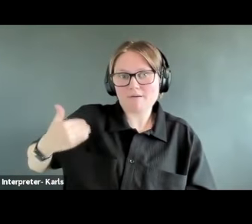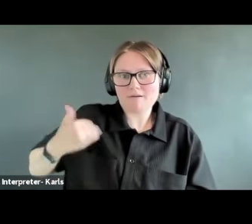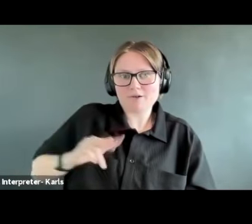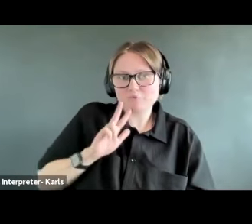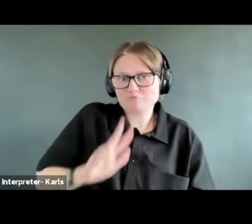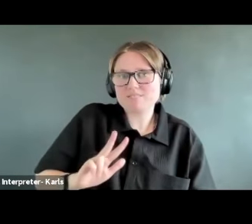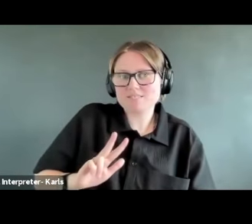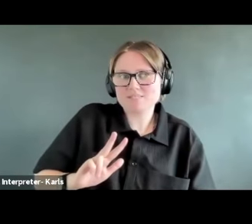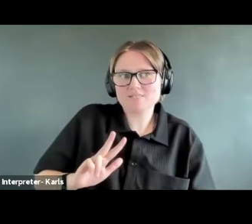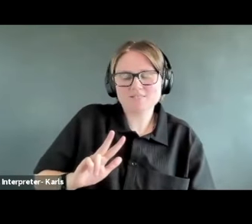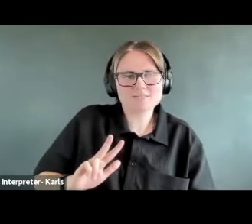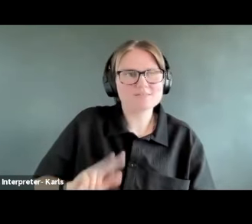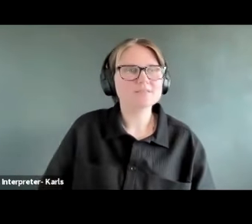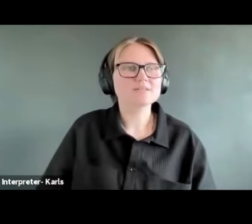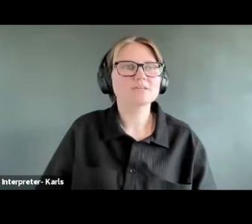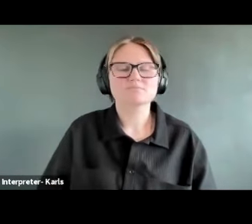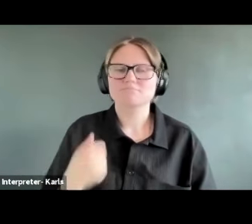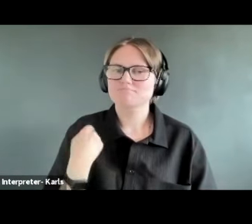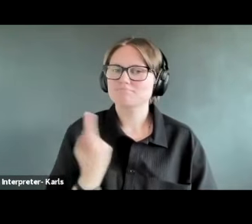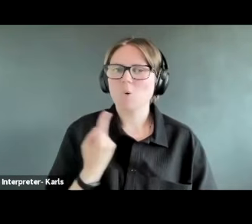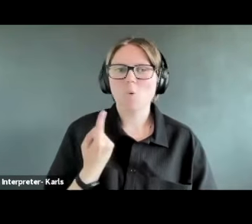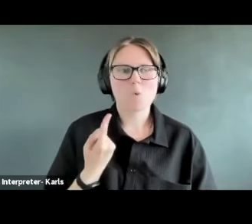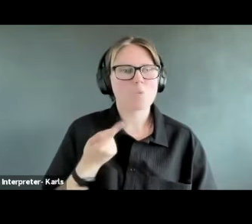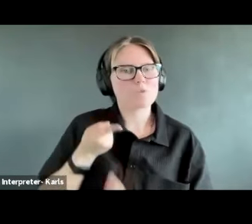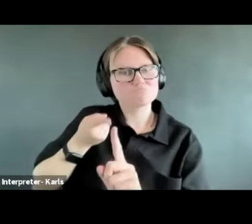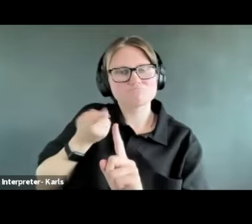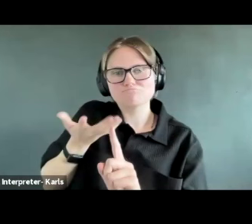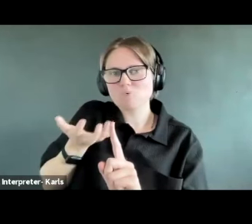I always wanted to have a role in the medical